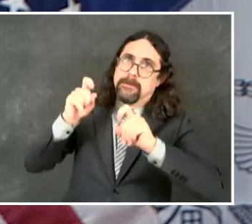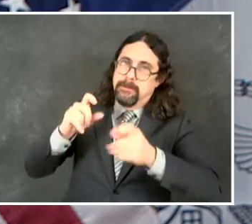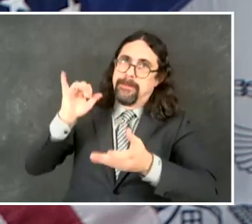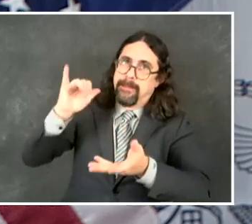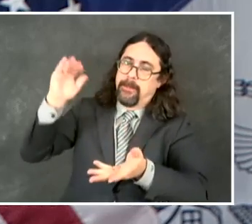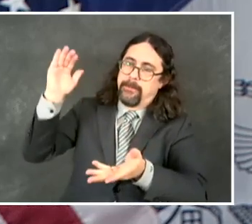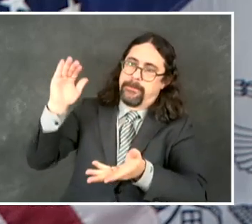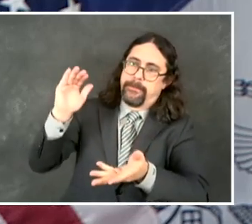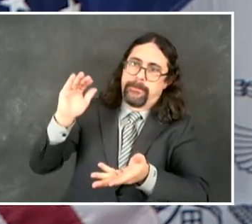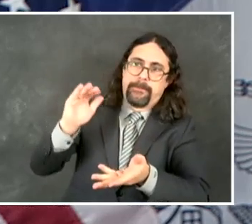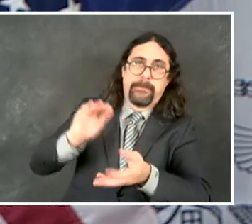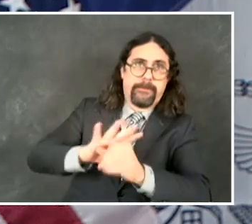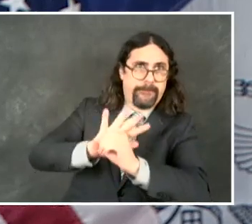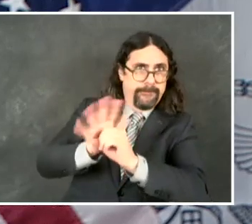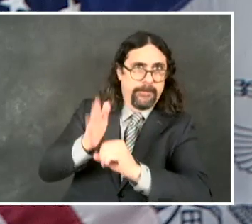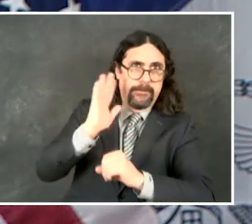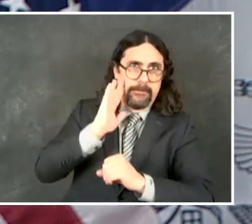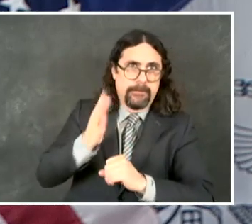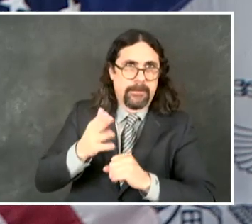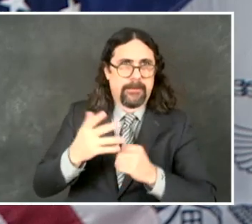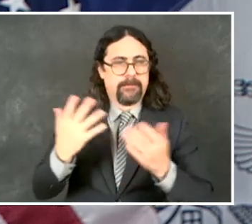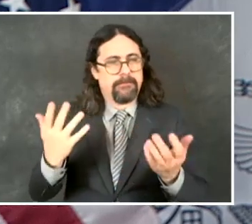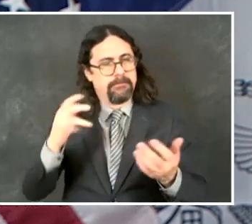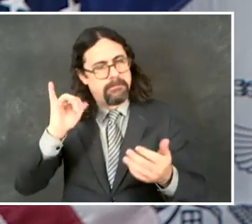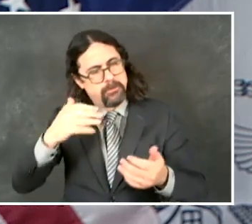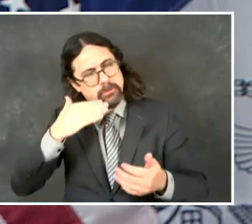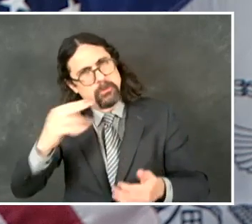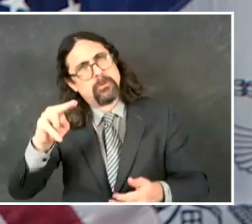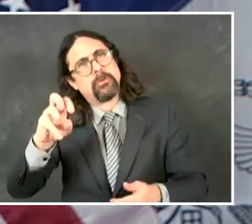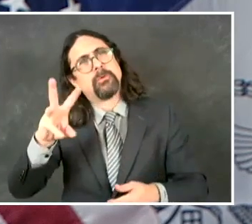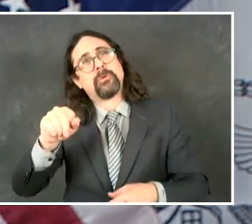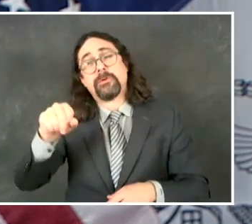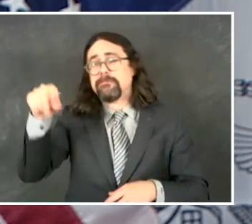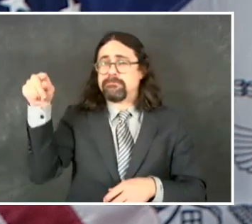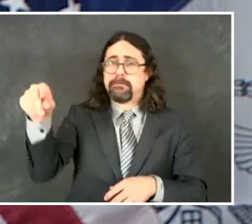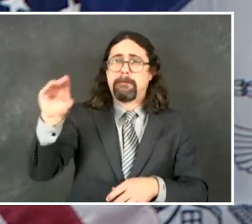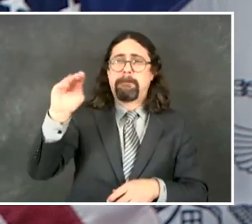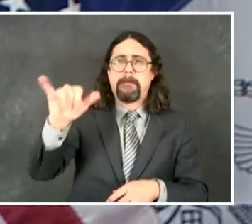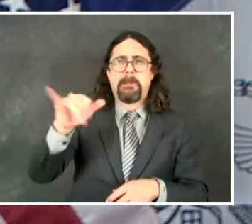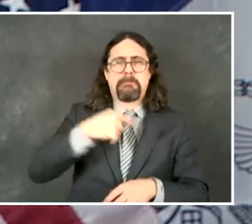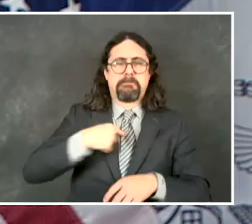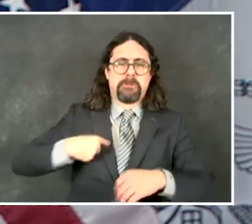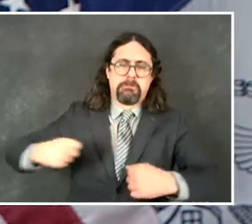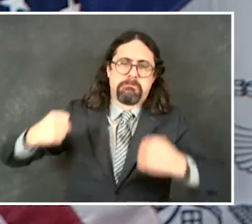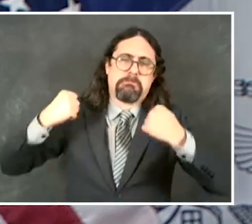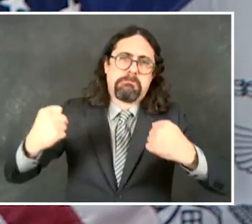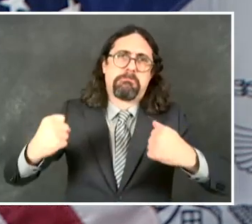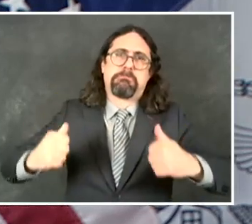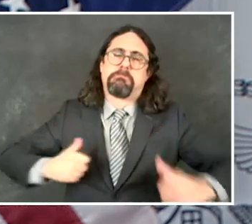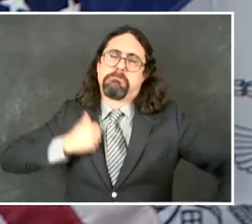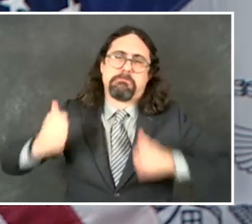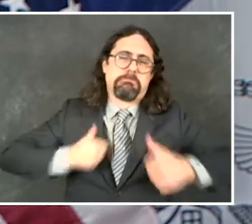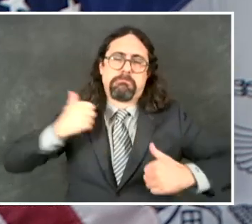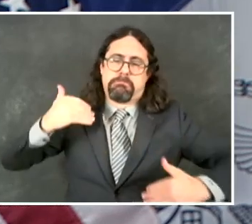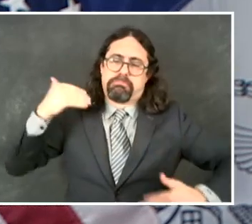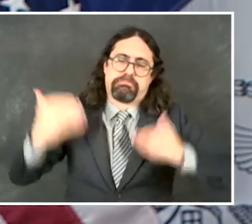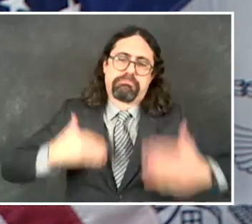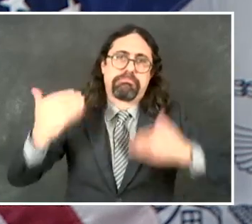WITH SOME GOOD NEWS AND IT MAESK US EVEN MORE RDEAY TO GOINTO MAY WITH THAT AGGRESSIVE TEST AND TRACE